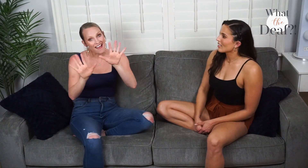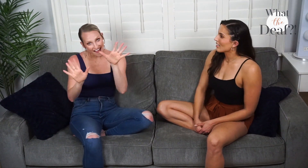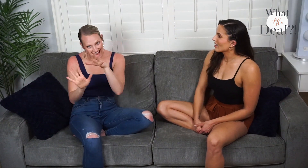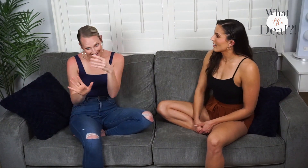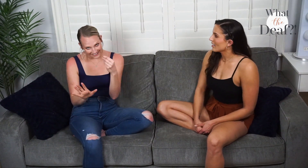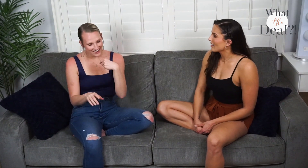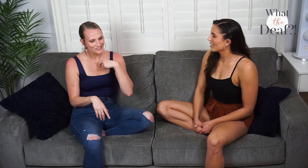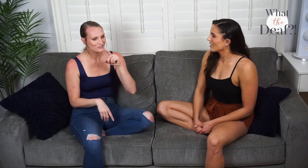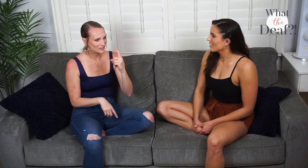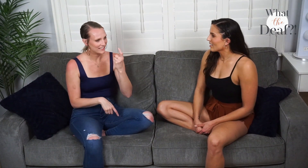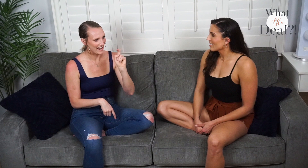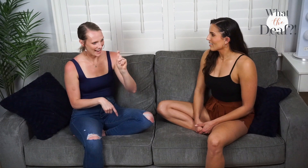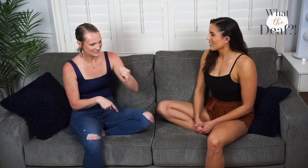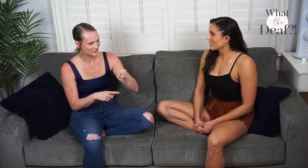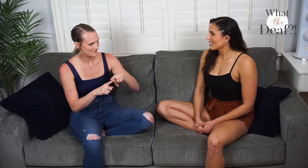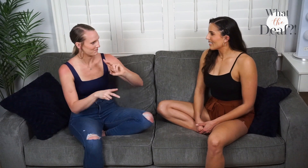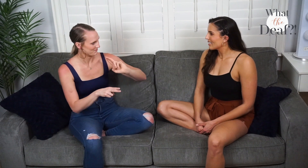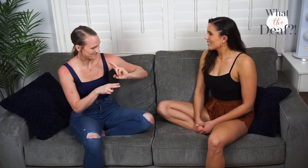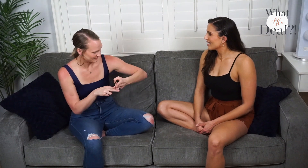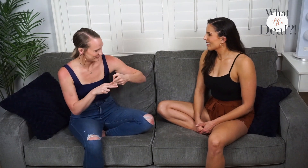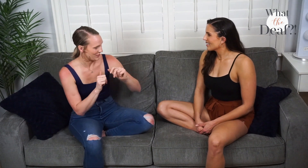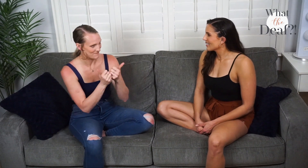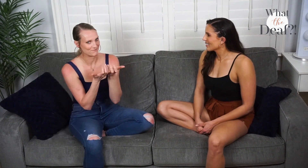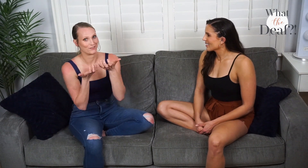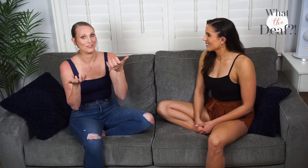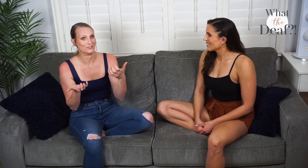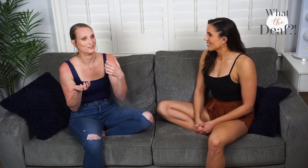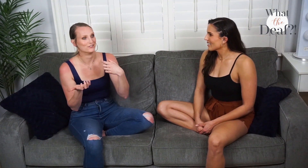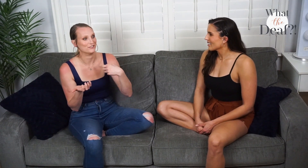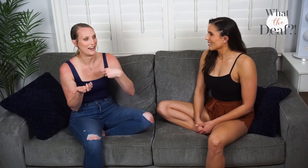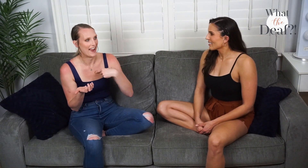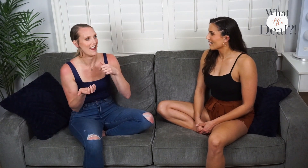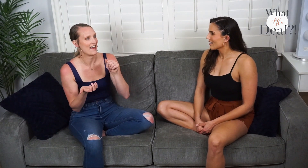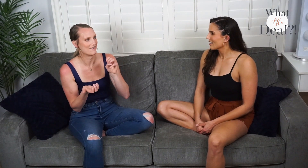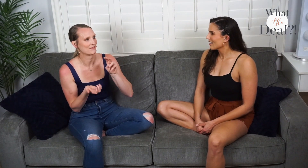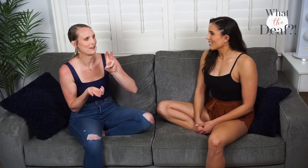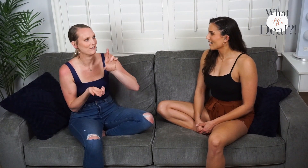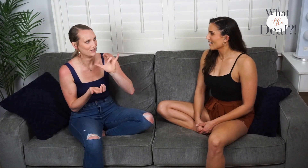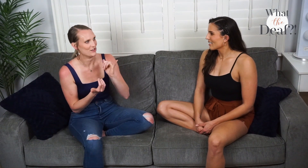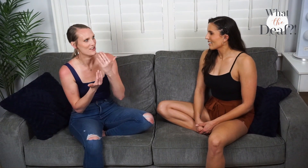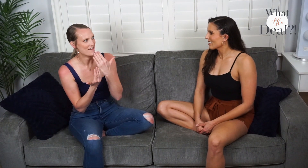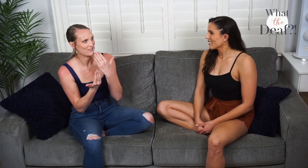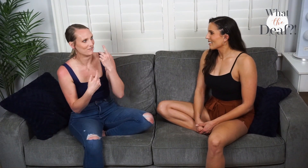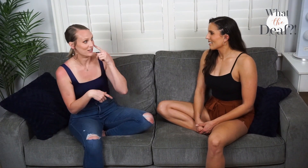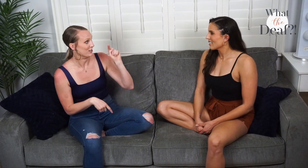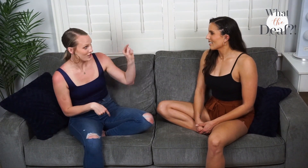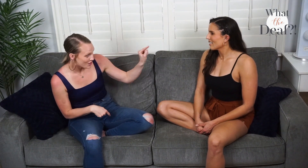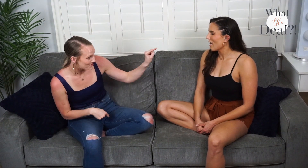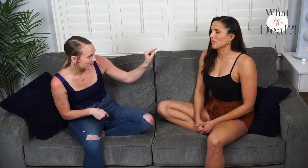And I just have to mention how much I am very grateful for you, Sarah.